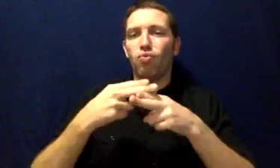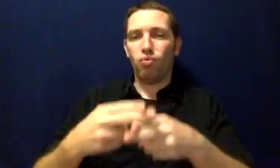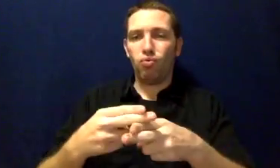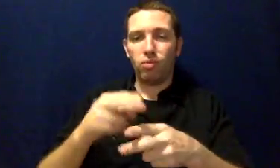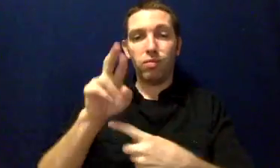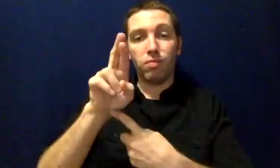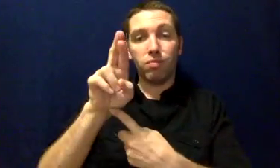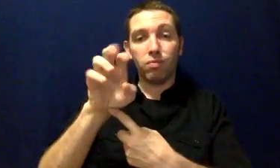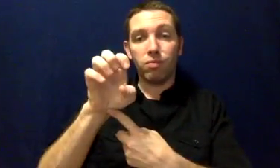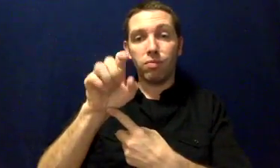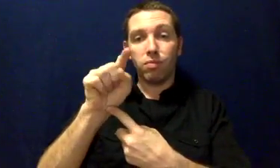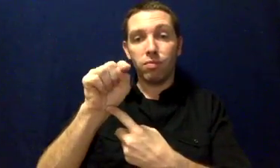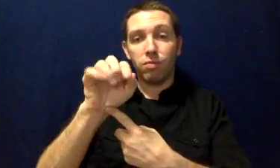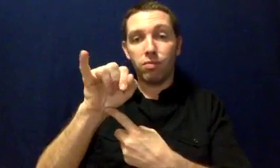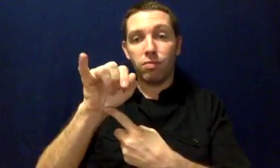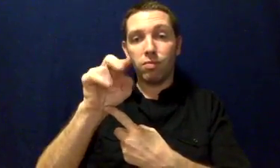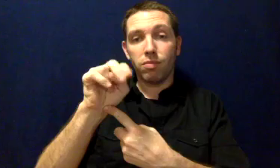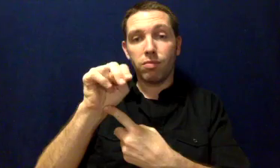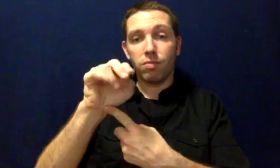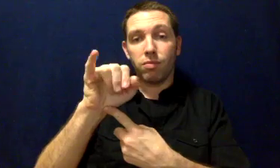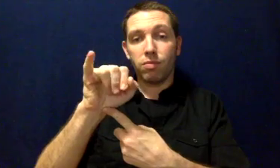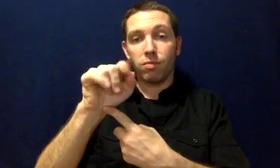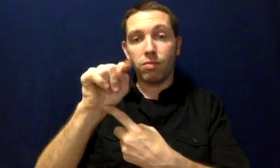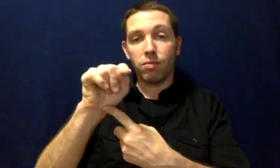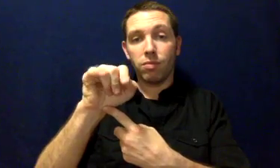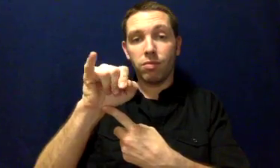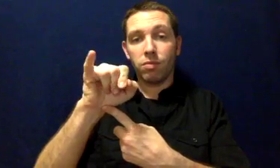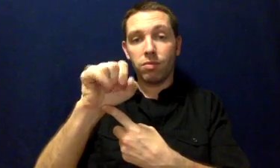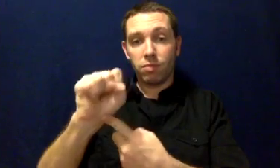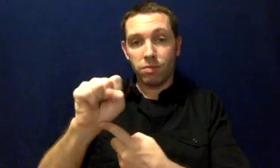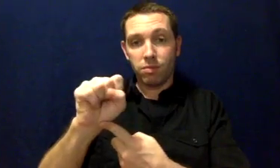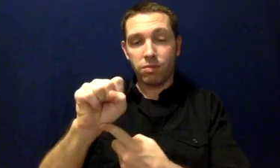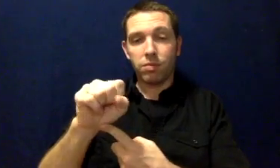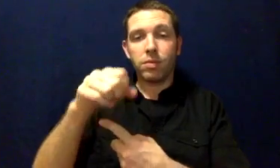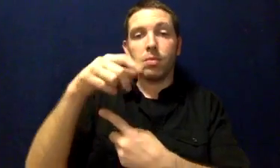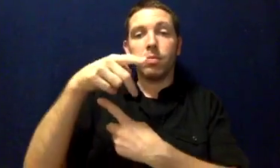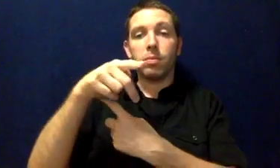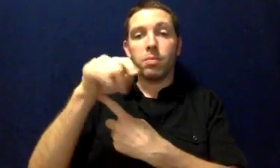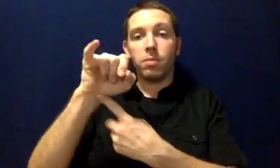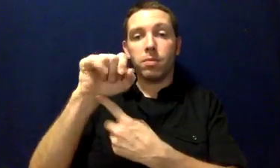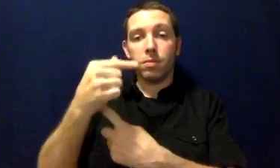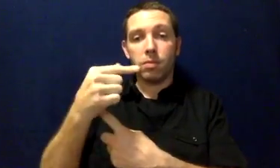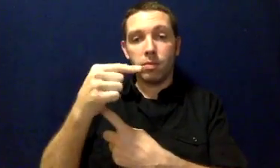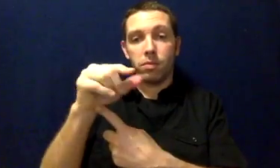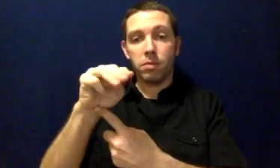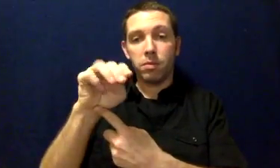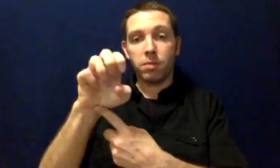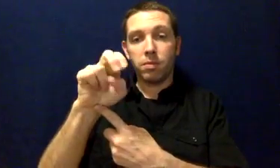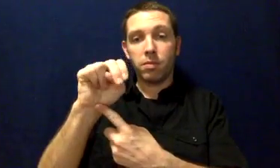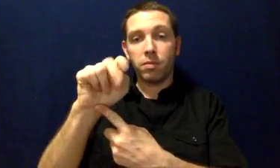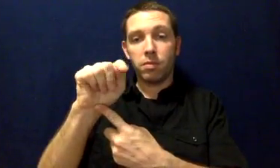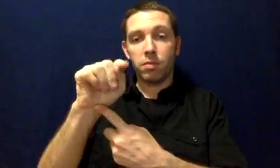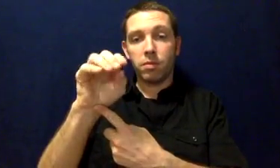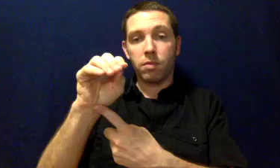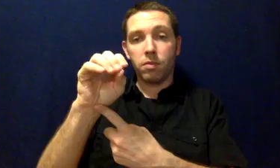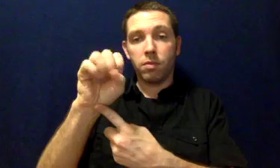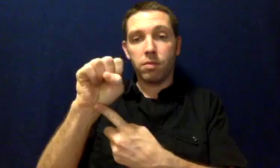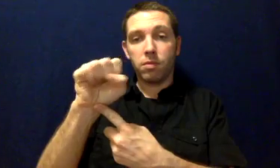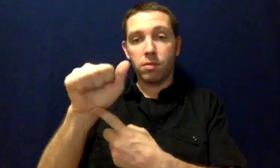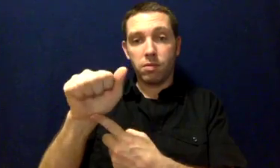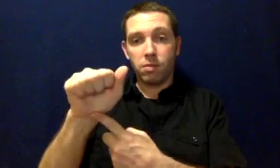retinitis pigmentosa,